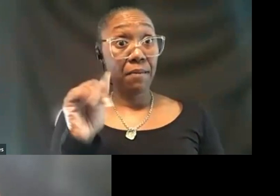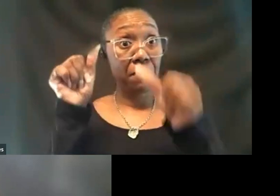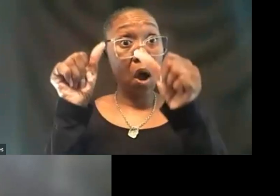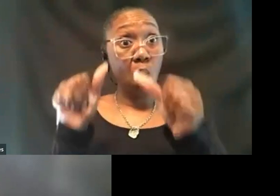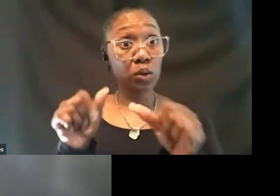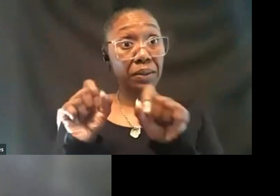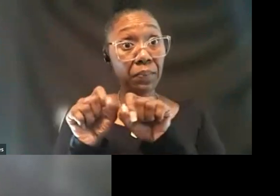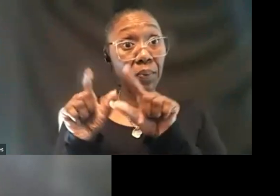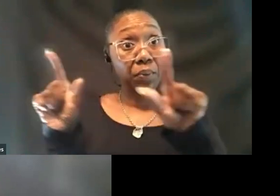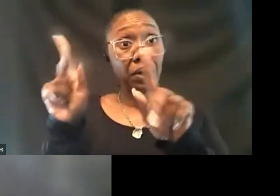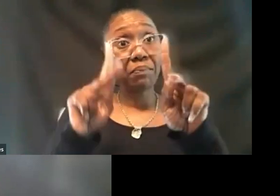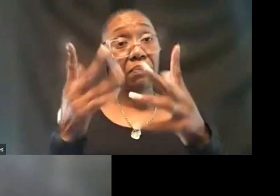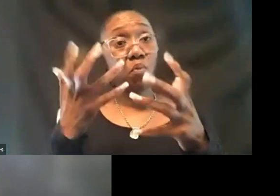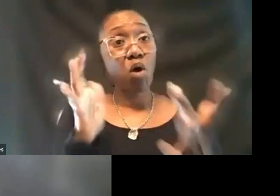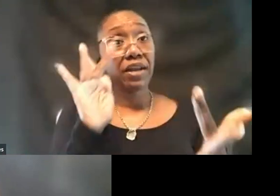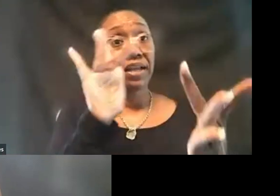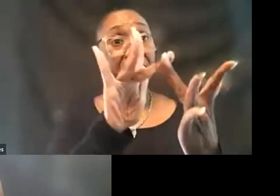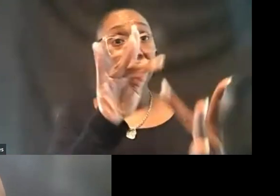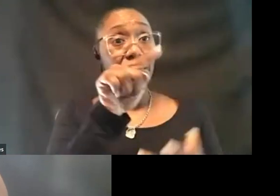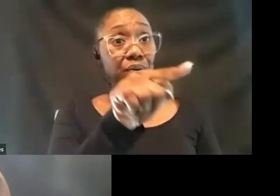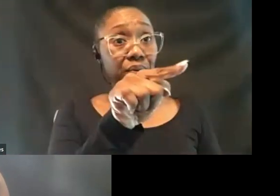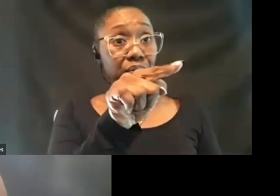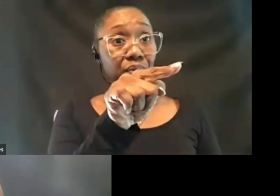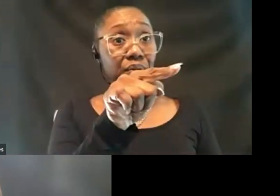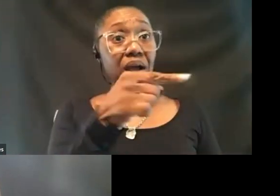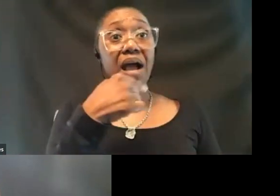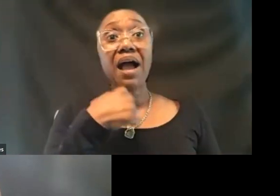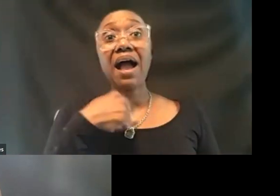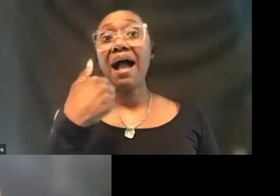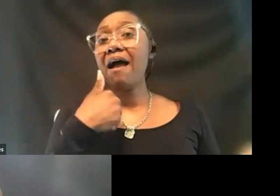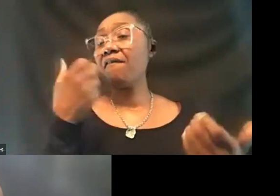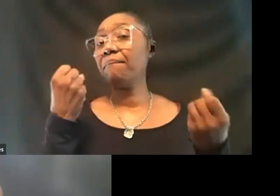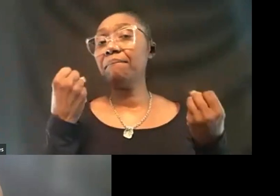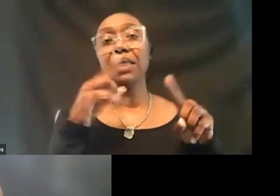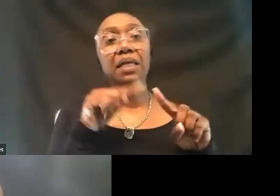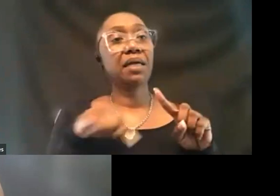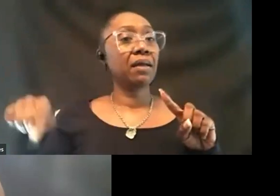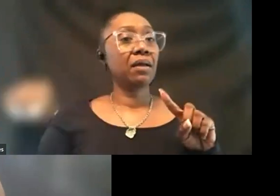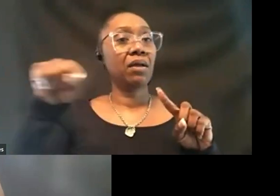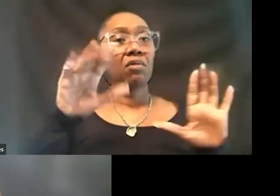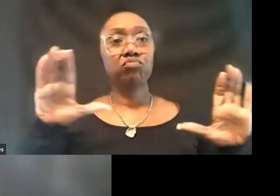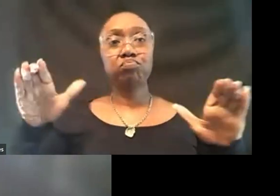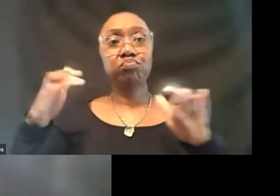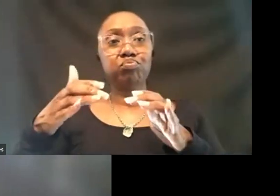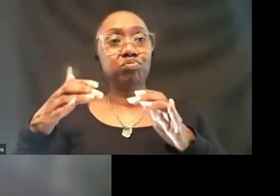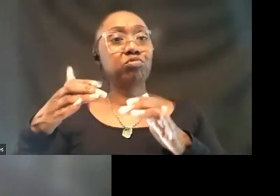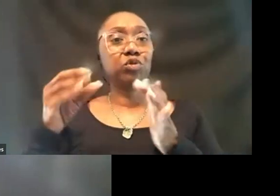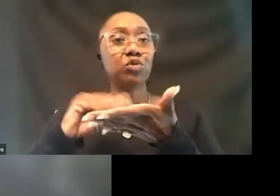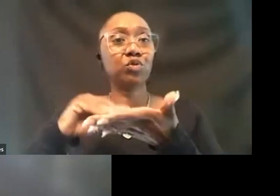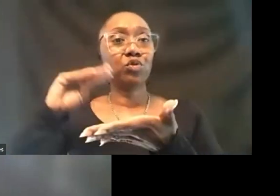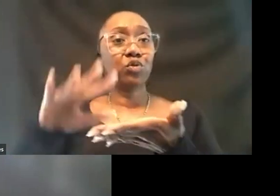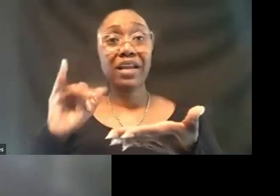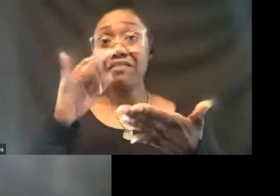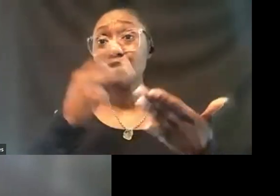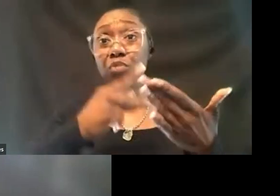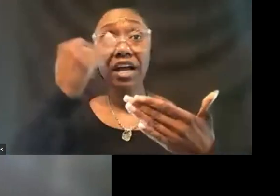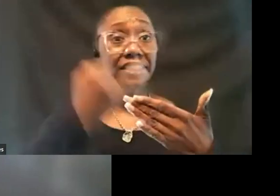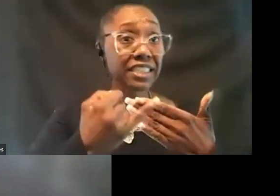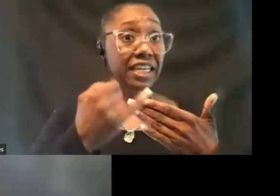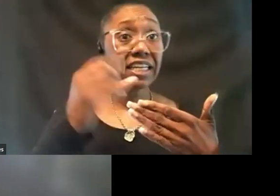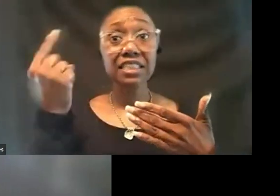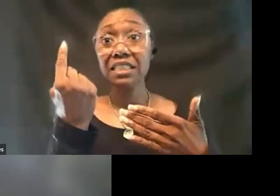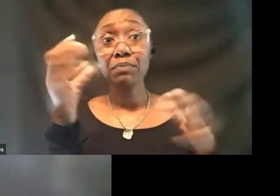So if there's if there's a project, if there's a thing we needed to do, we're ready to do it.